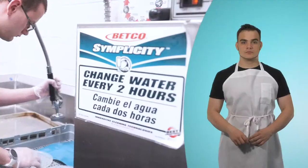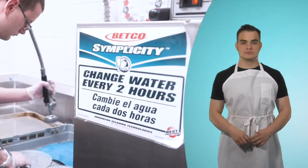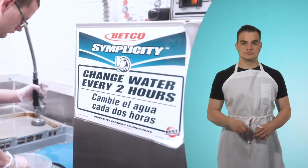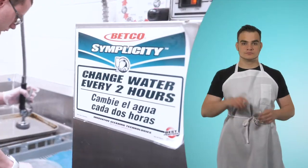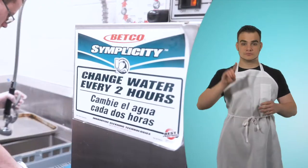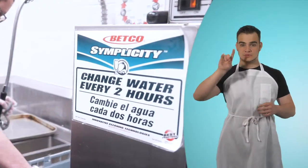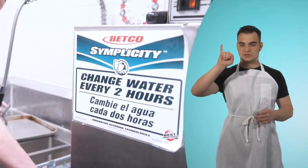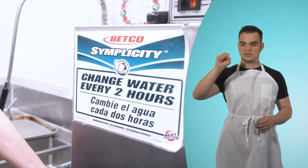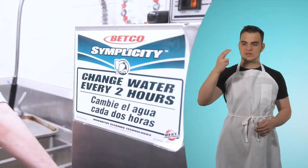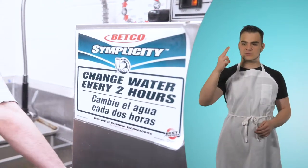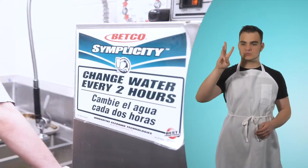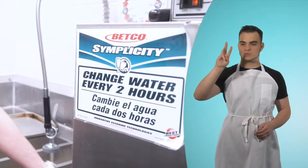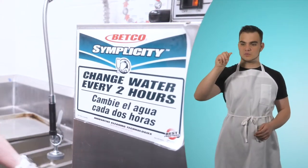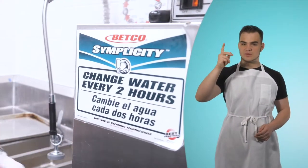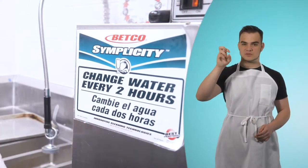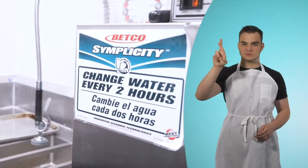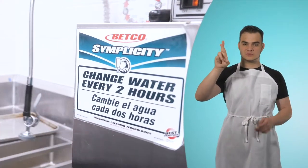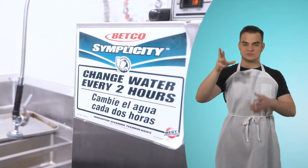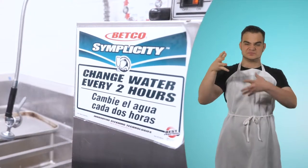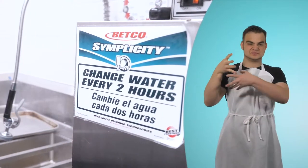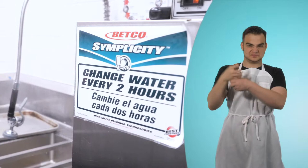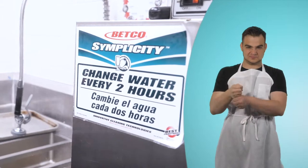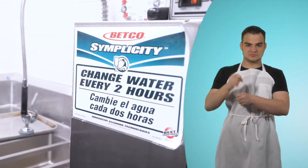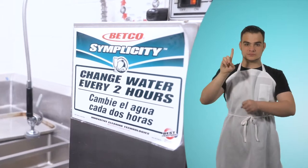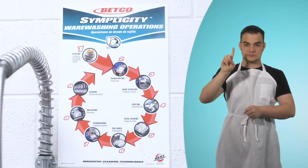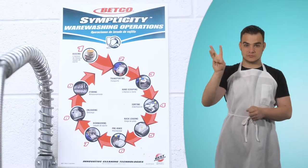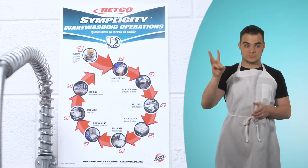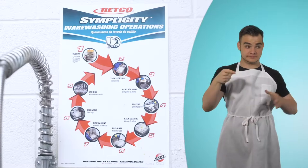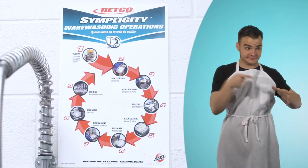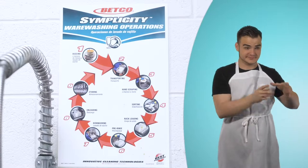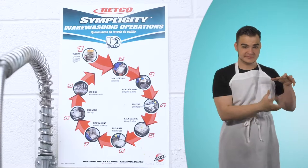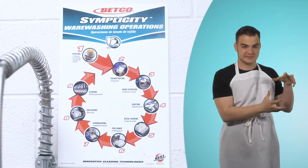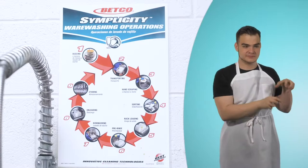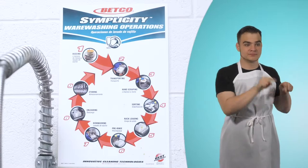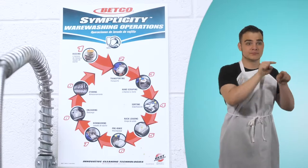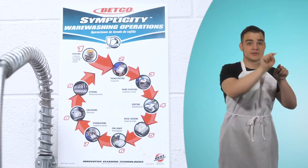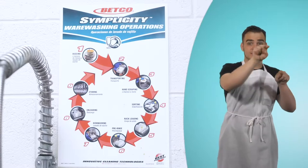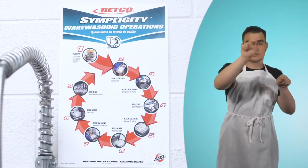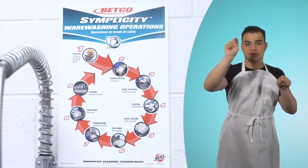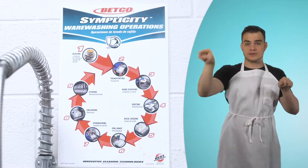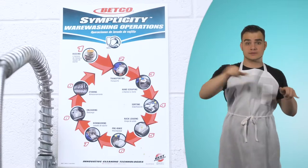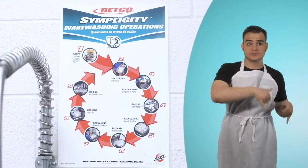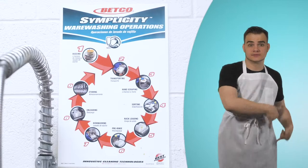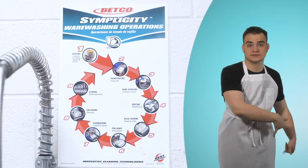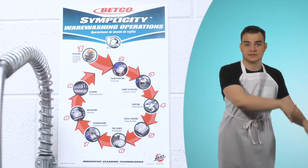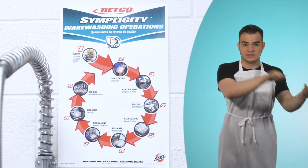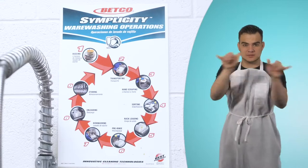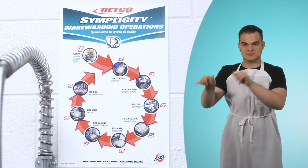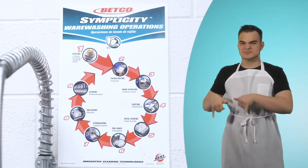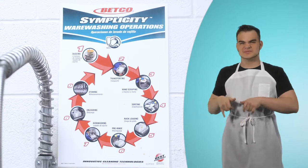Dishwashers are not all the same.